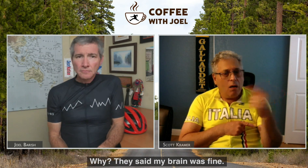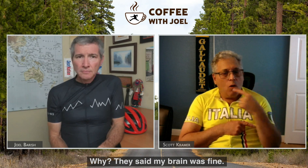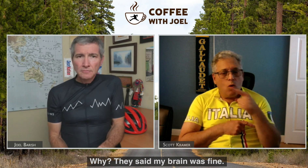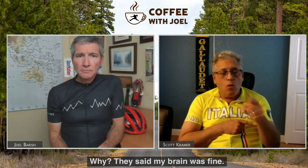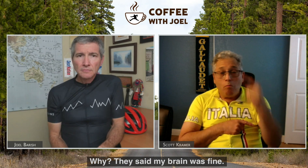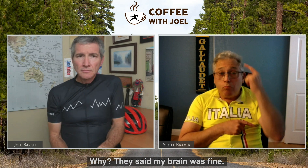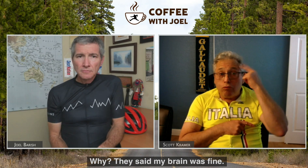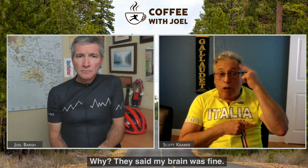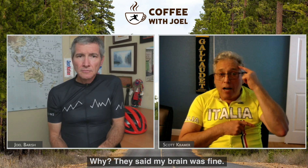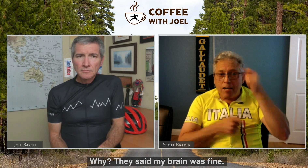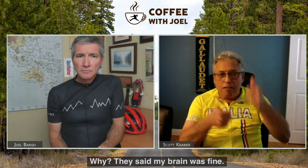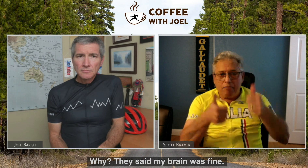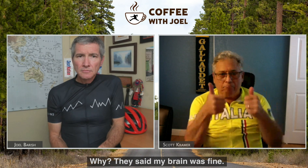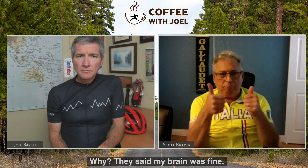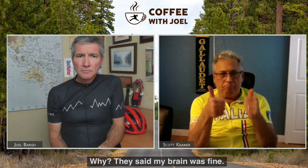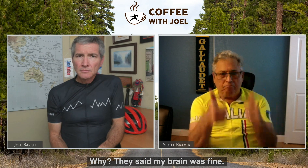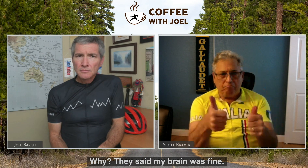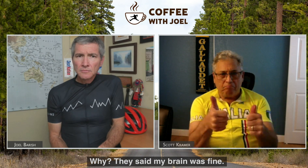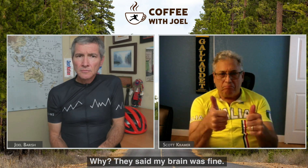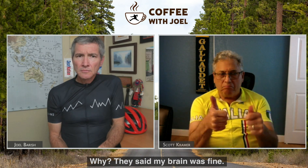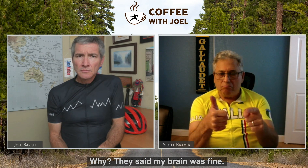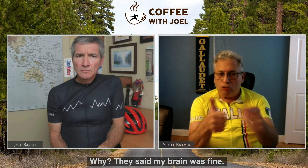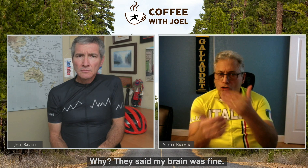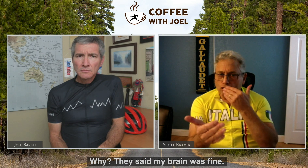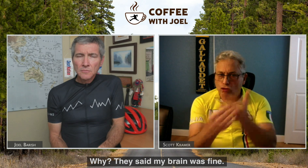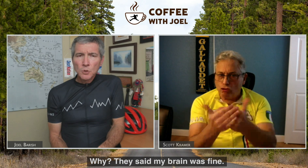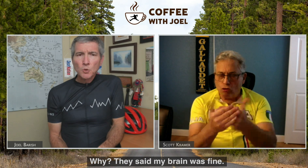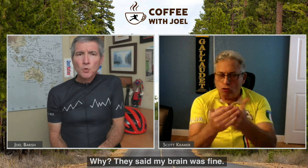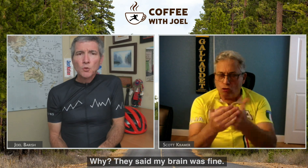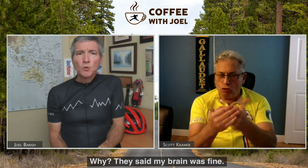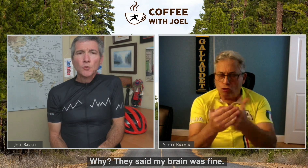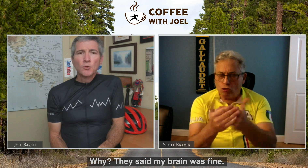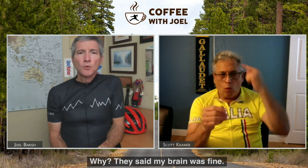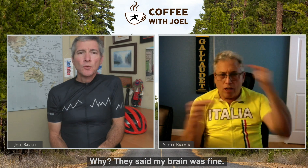Why? They said my brain was fine.